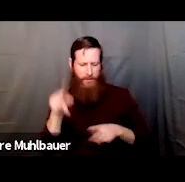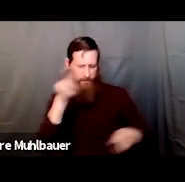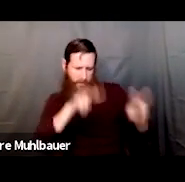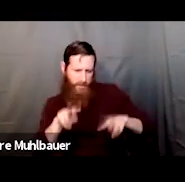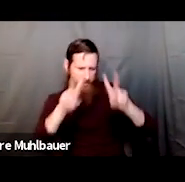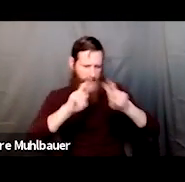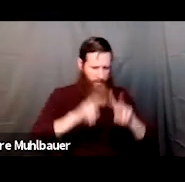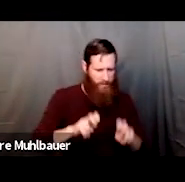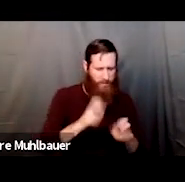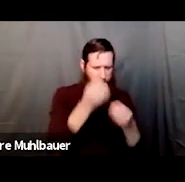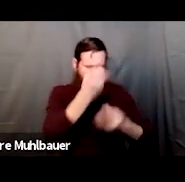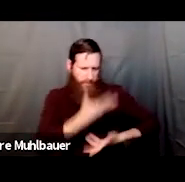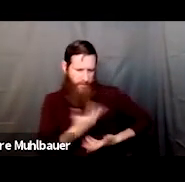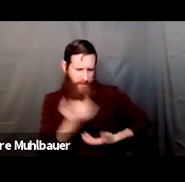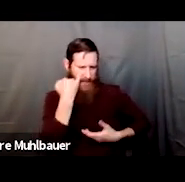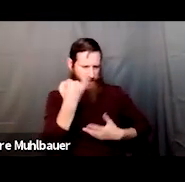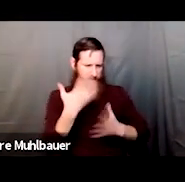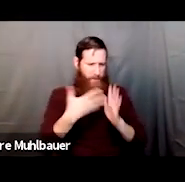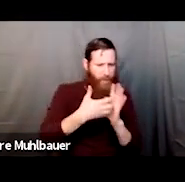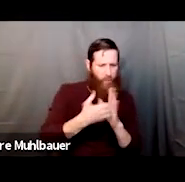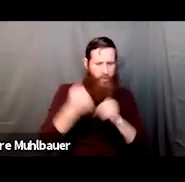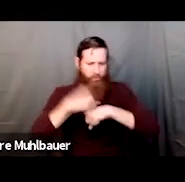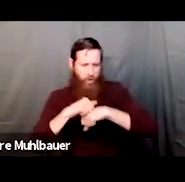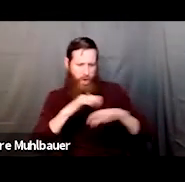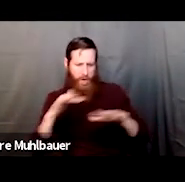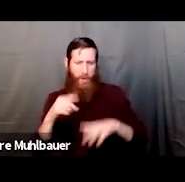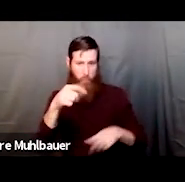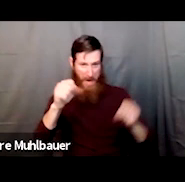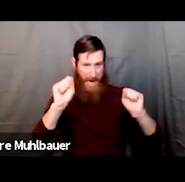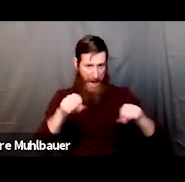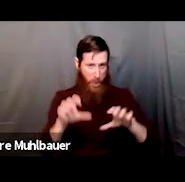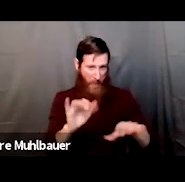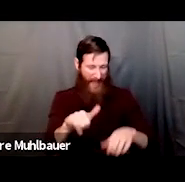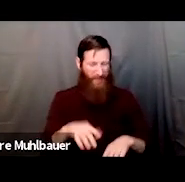to figure out if the snow is stable or unstable. And you can definitely do that, but it is actually really hard